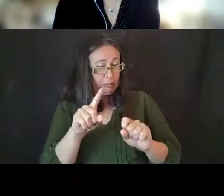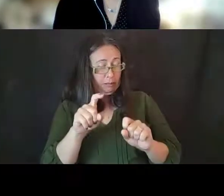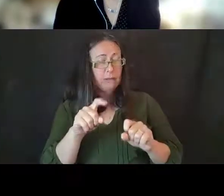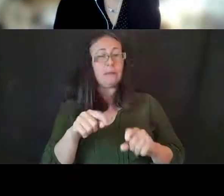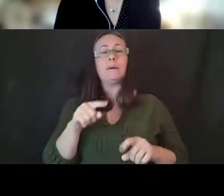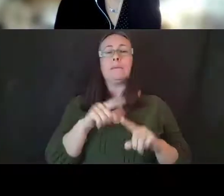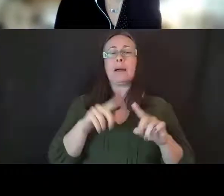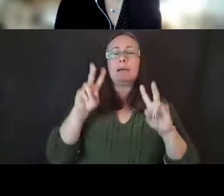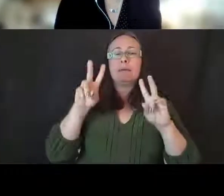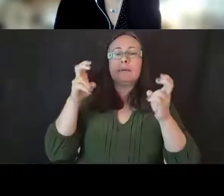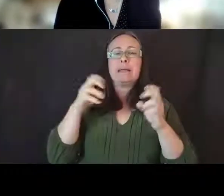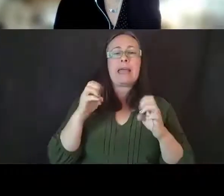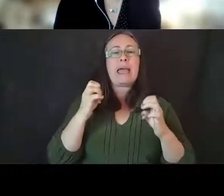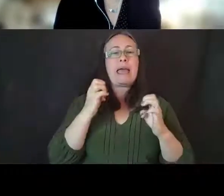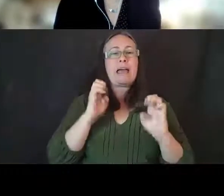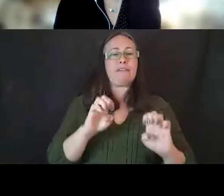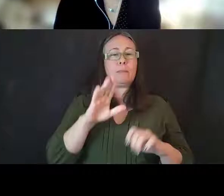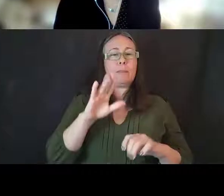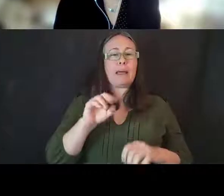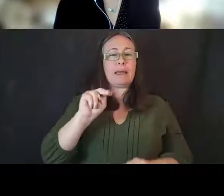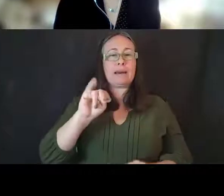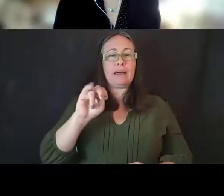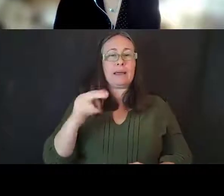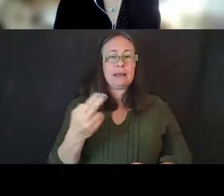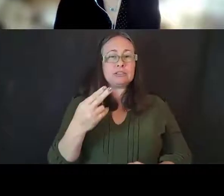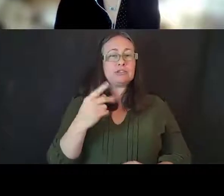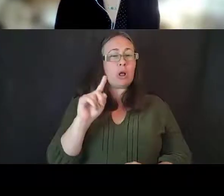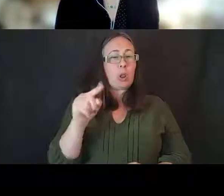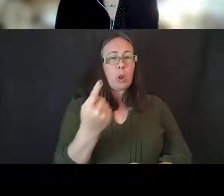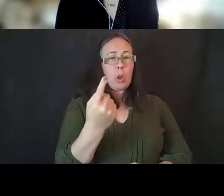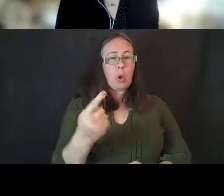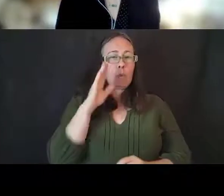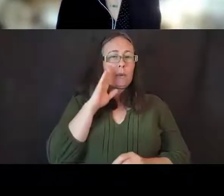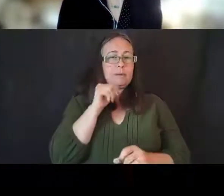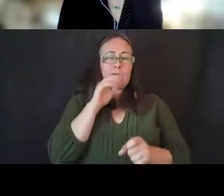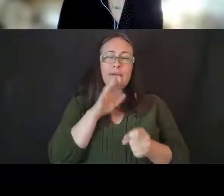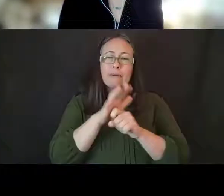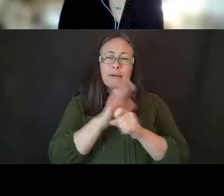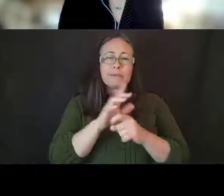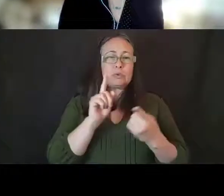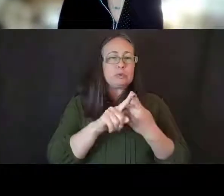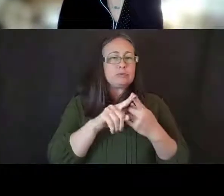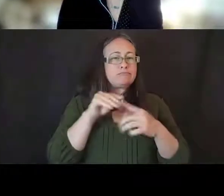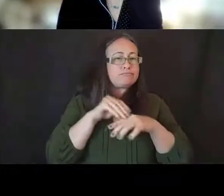It says, "Efforts by the NIH alone will not be sufficient to effect real change in this unhealthy environment."